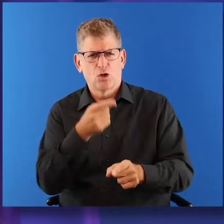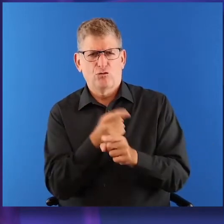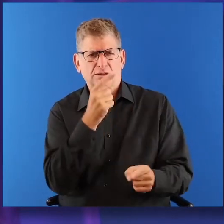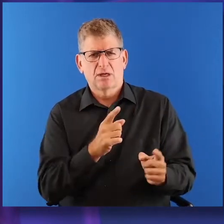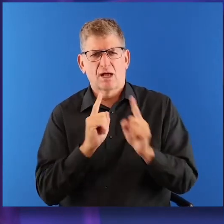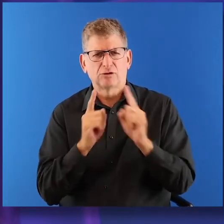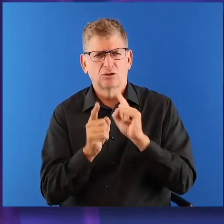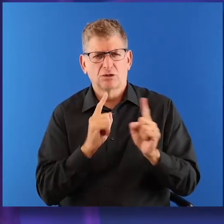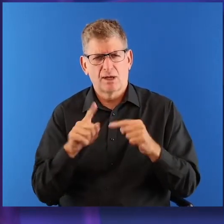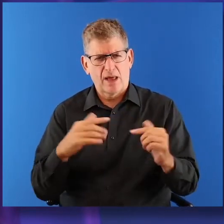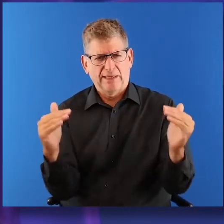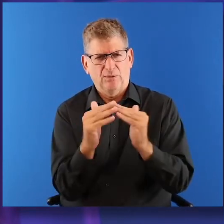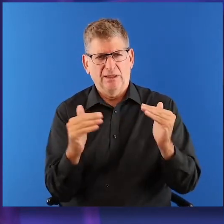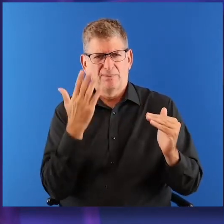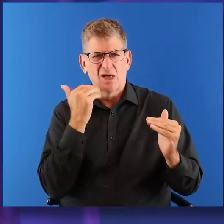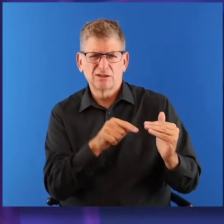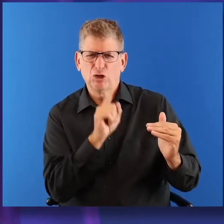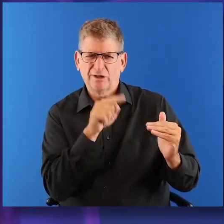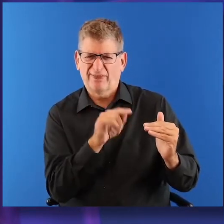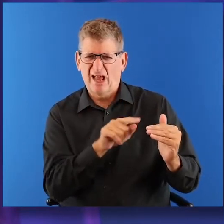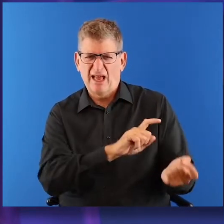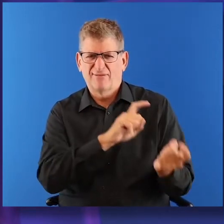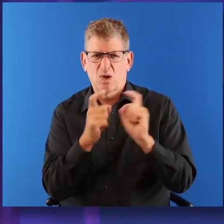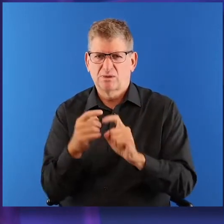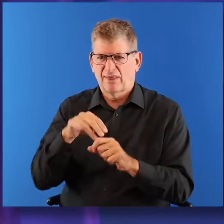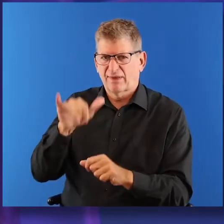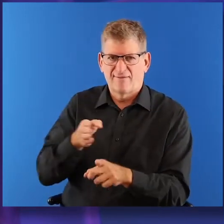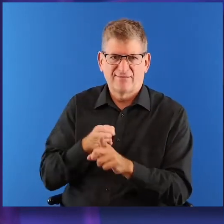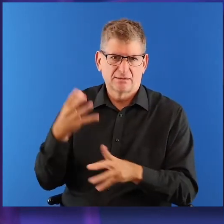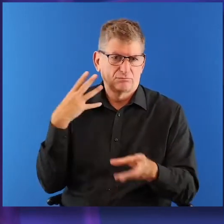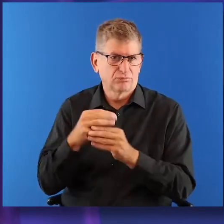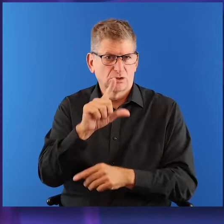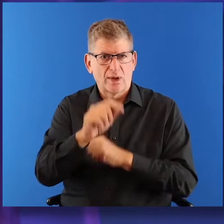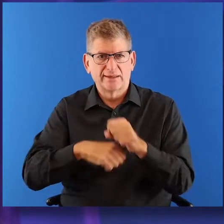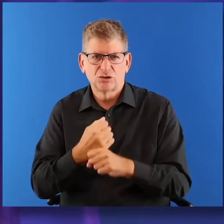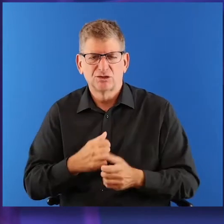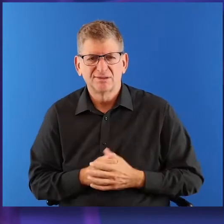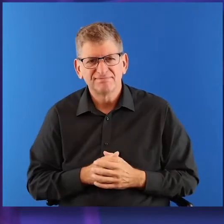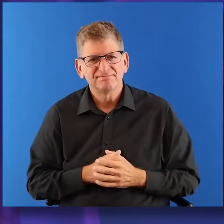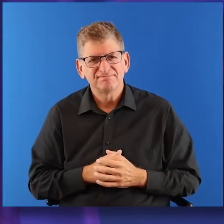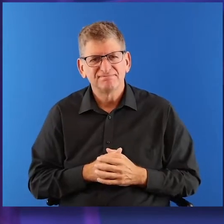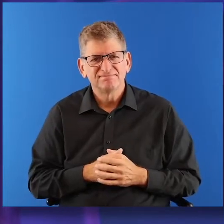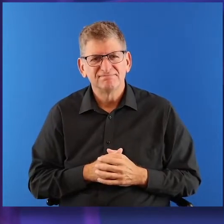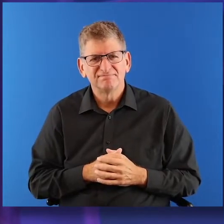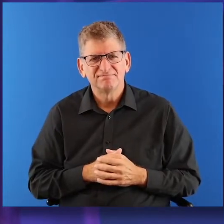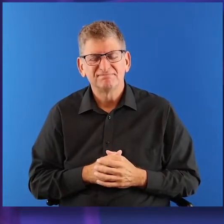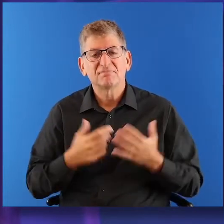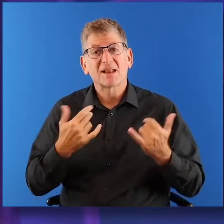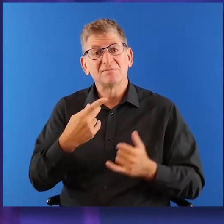As we are talking now, the White House has released news of